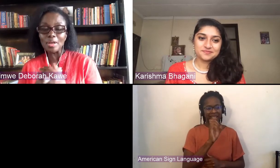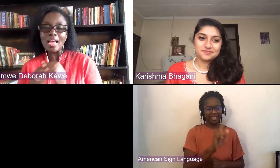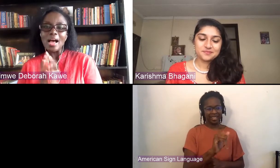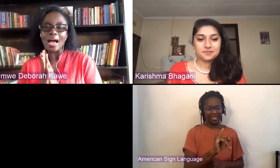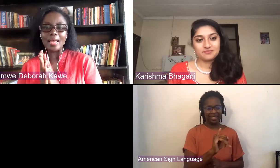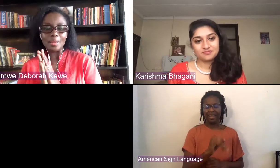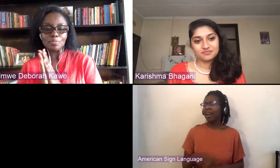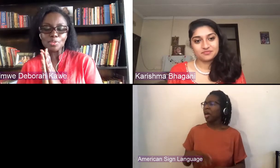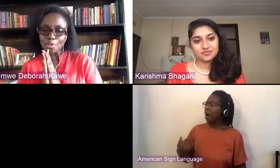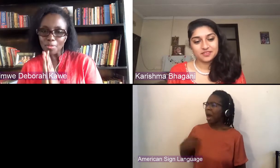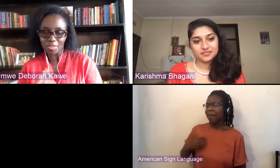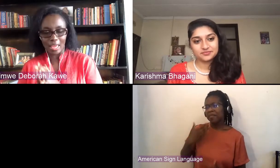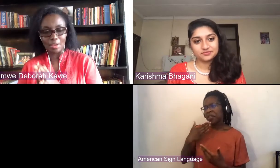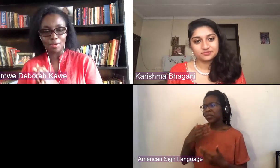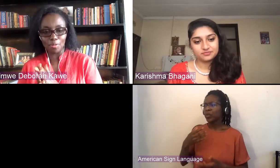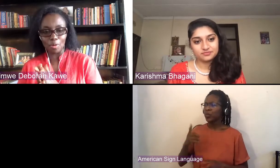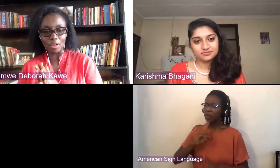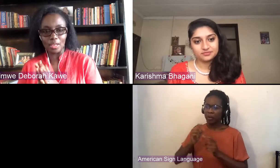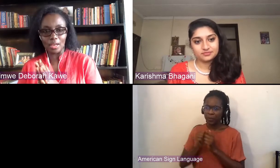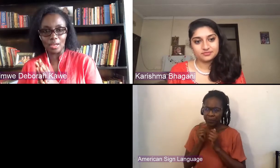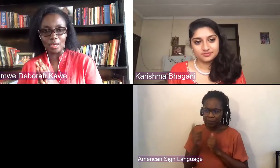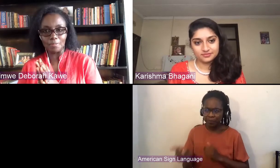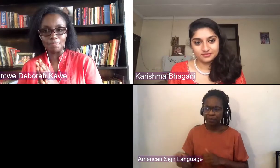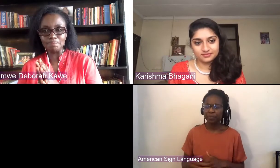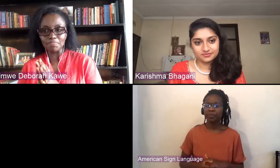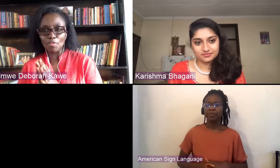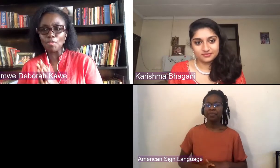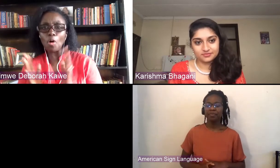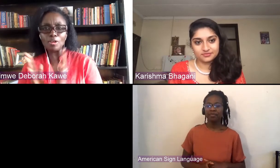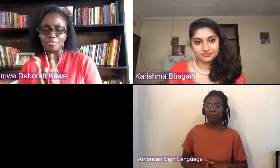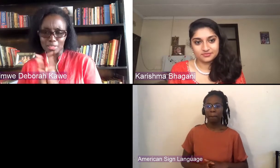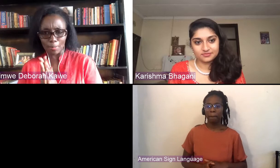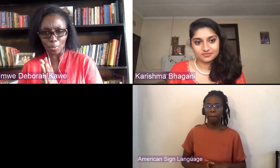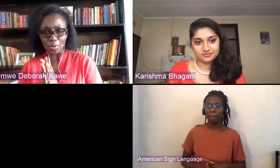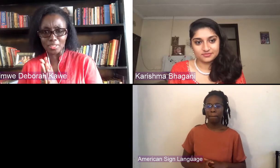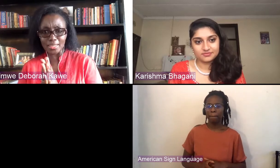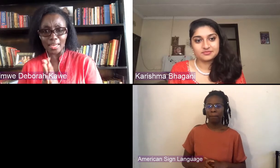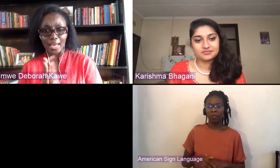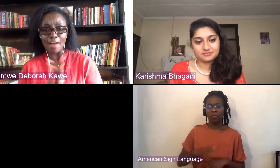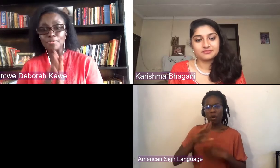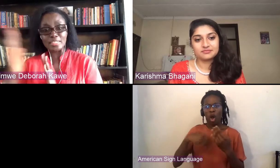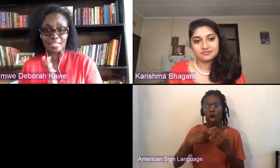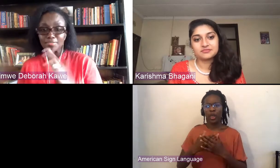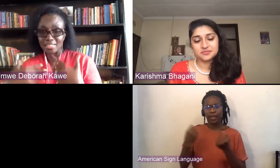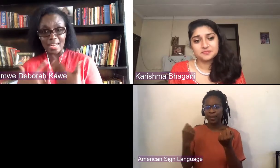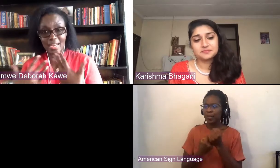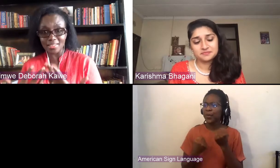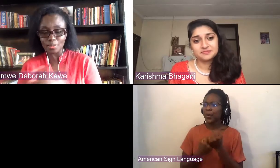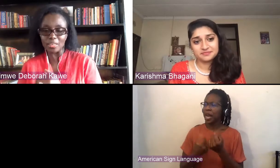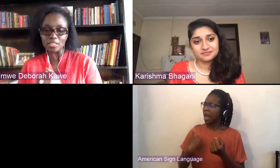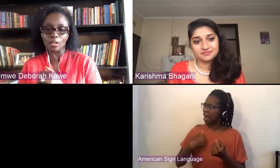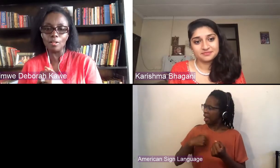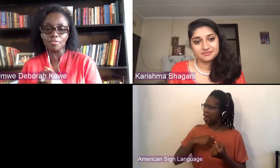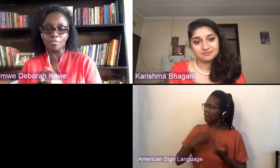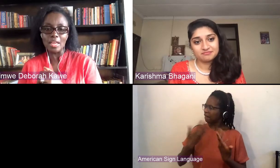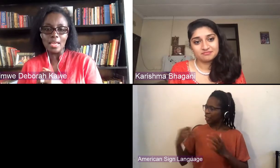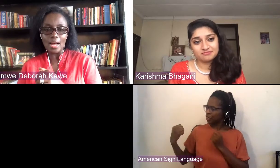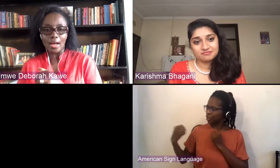and I am so thankful for all of the support that I have received as an artist myself